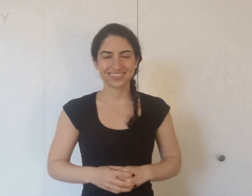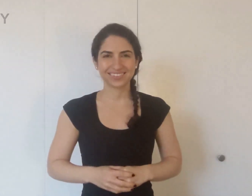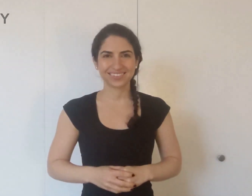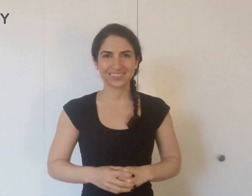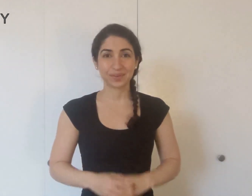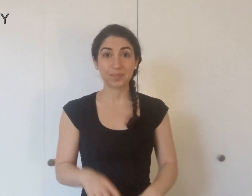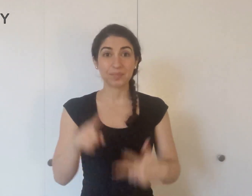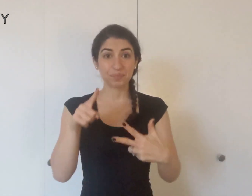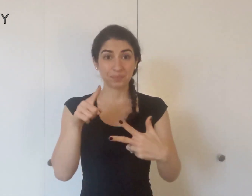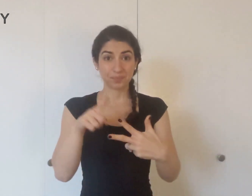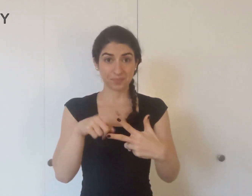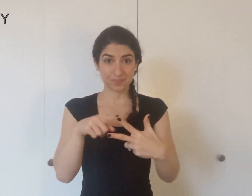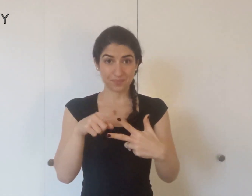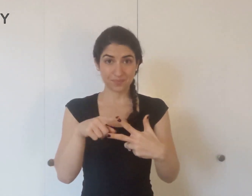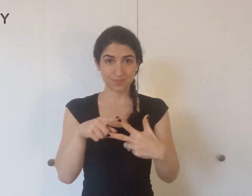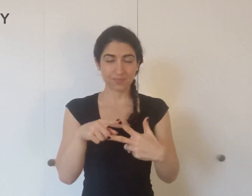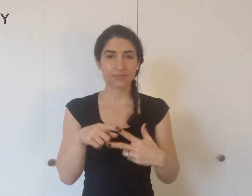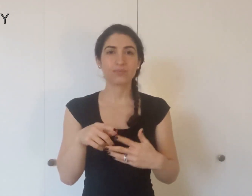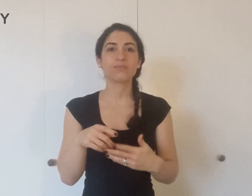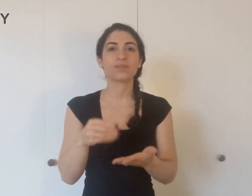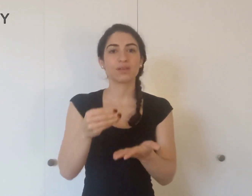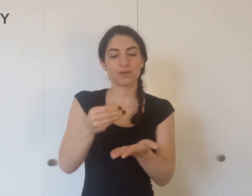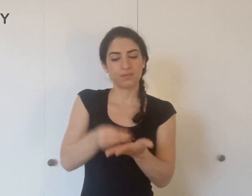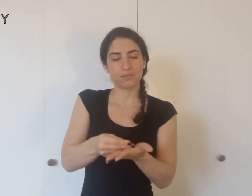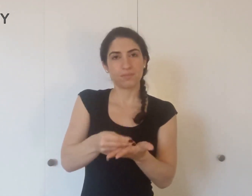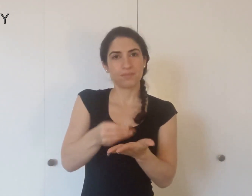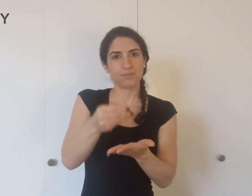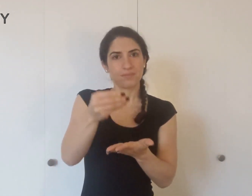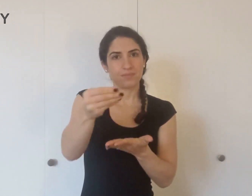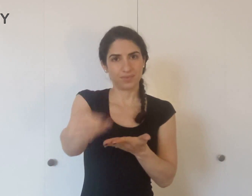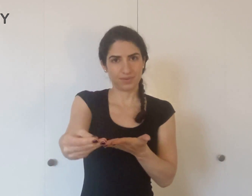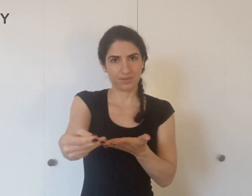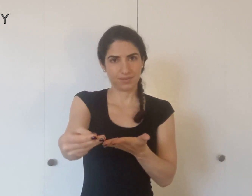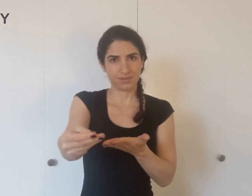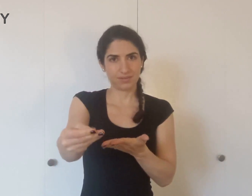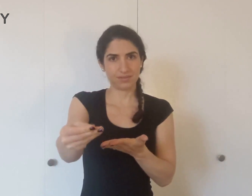The second sign: BUY